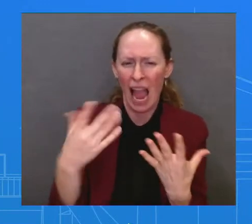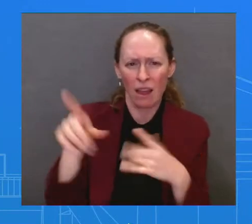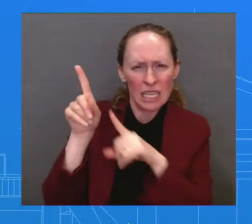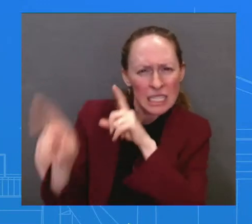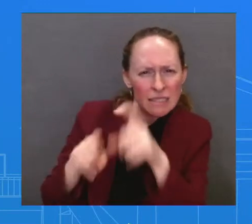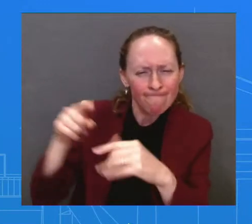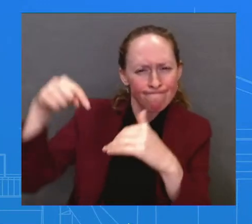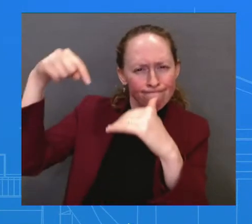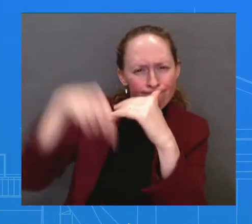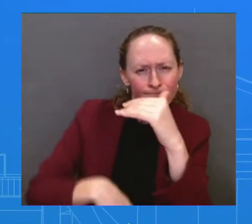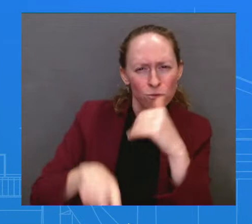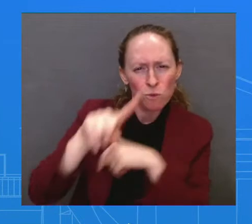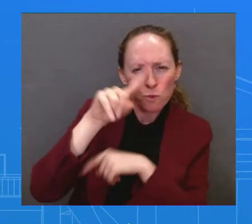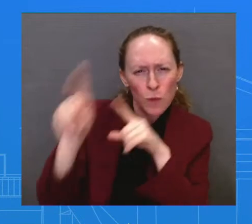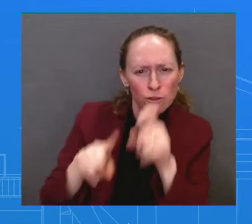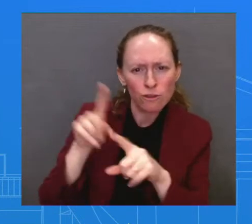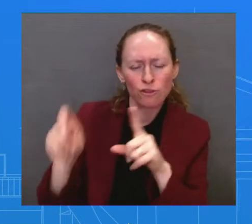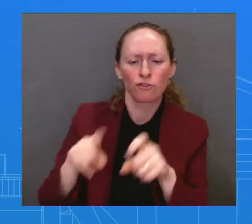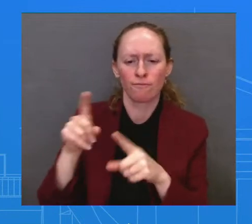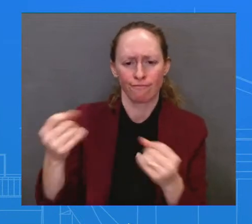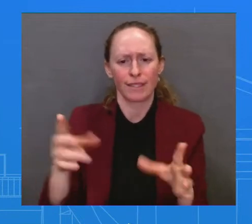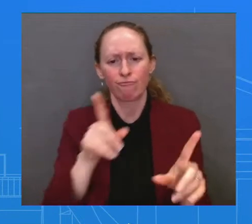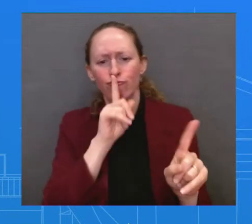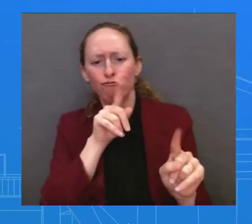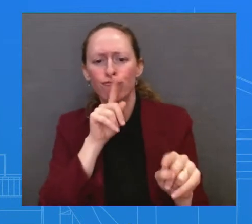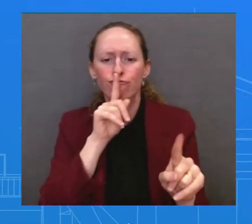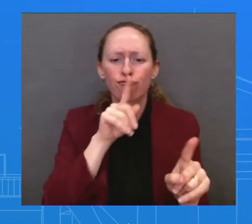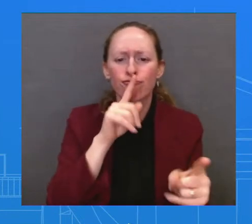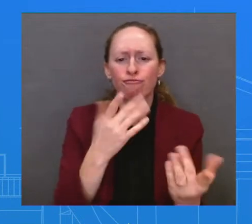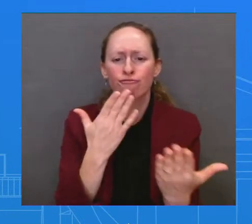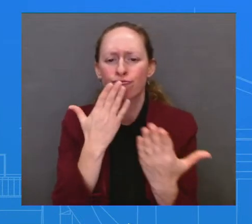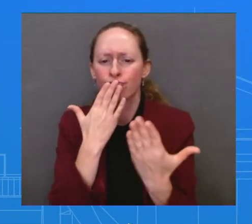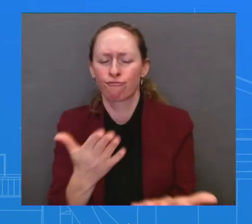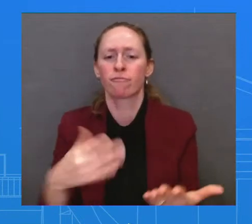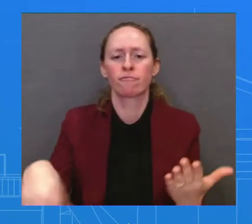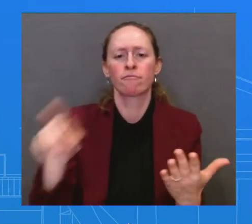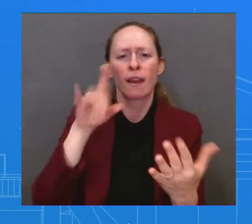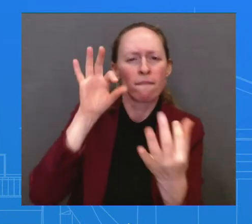for how we most effectively pursue continued assistance to Ukraine